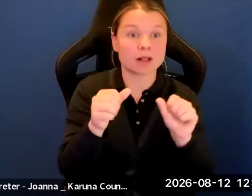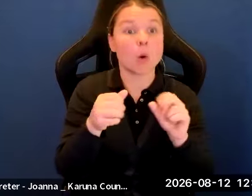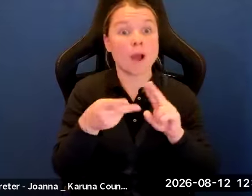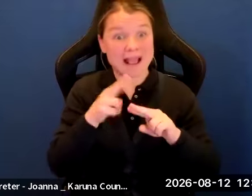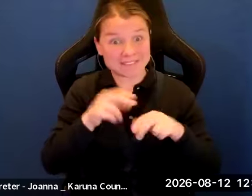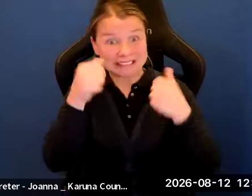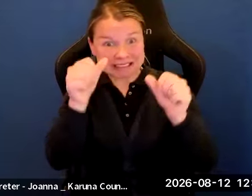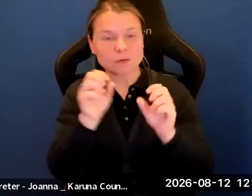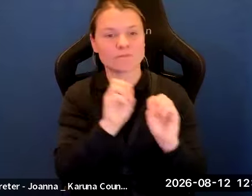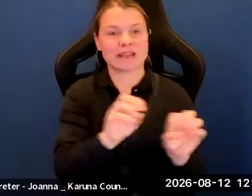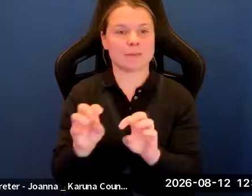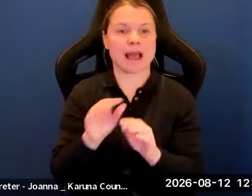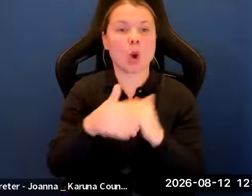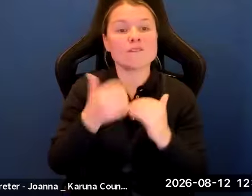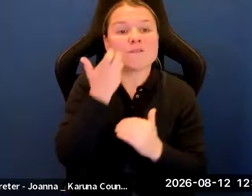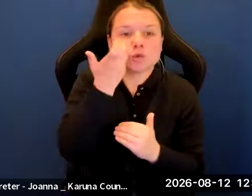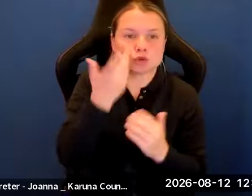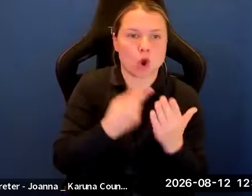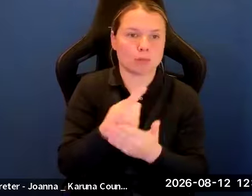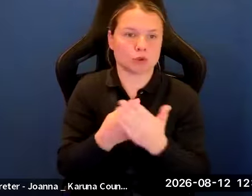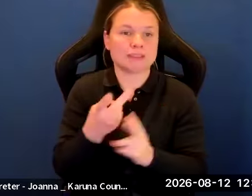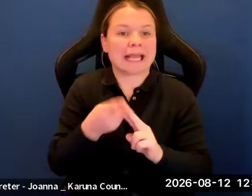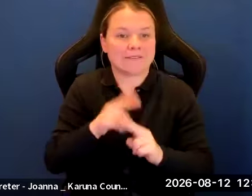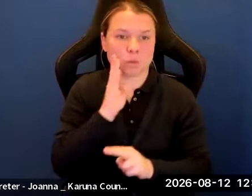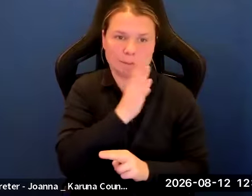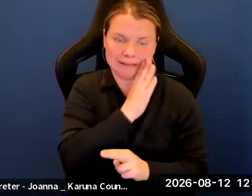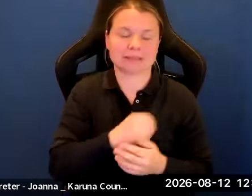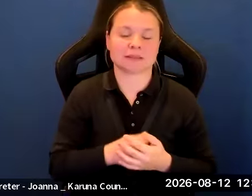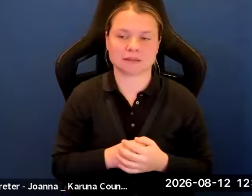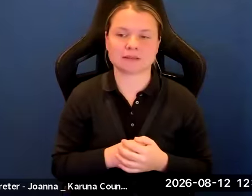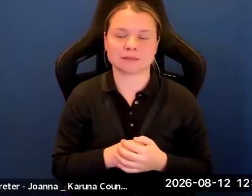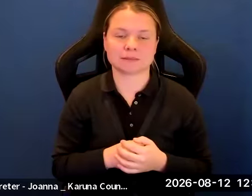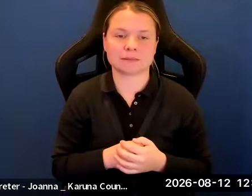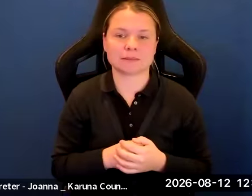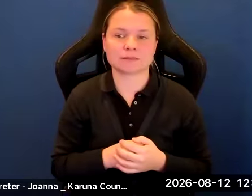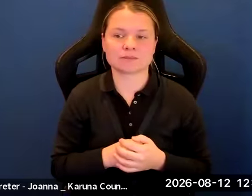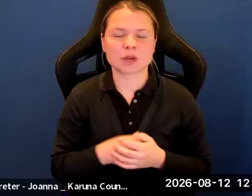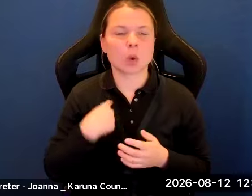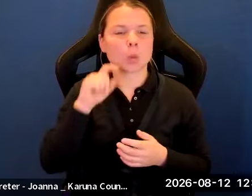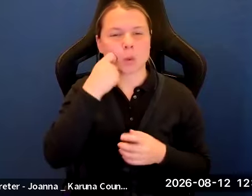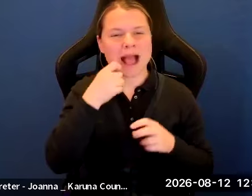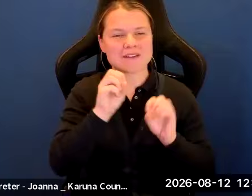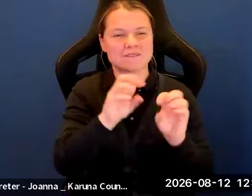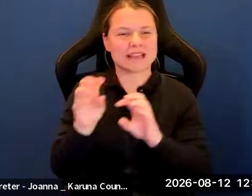email and feedback will be offered to applicants